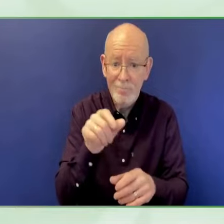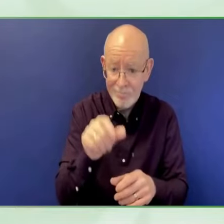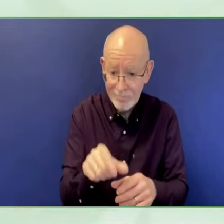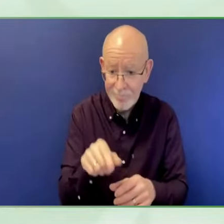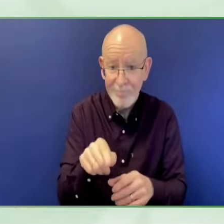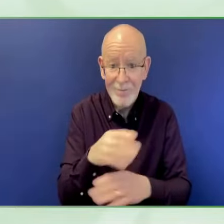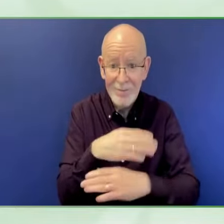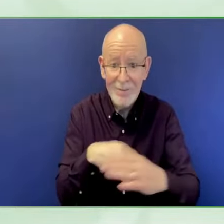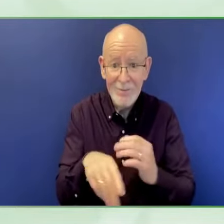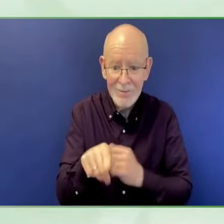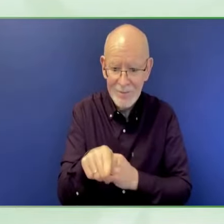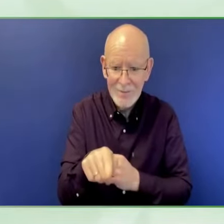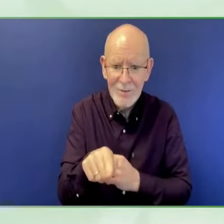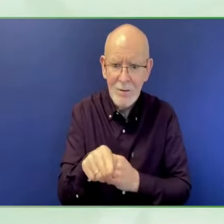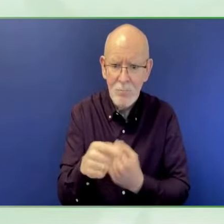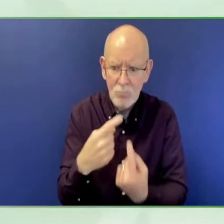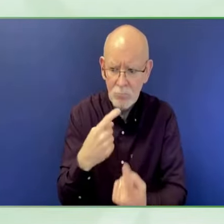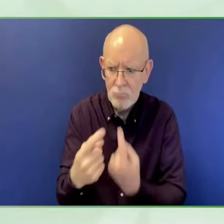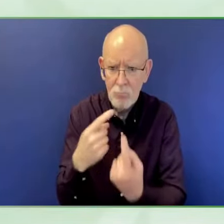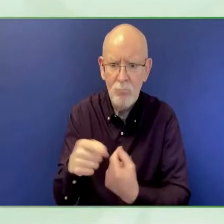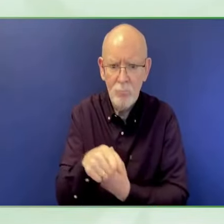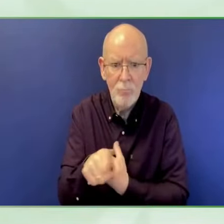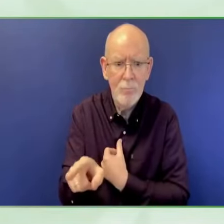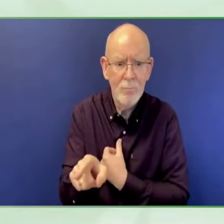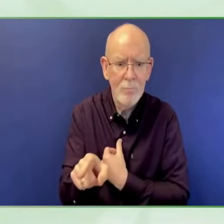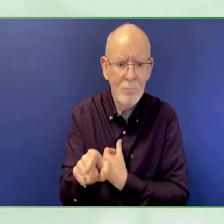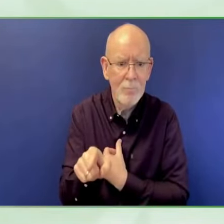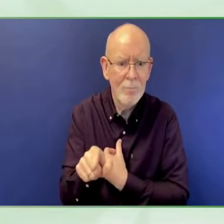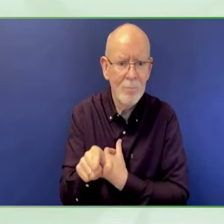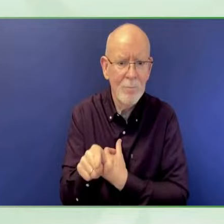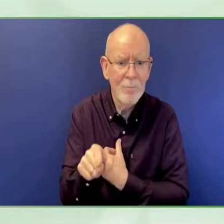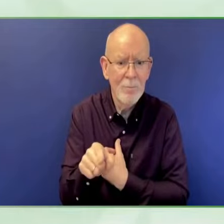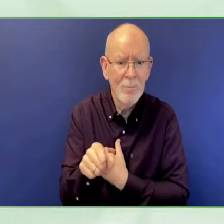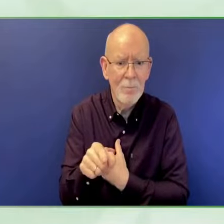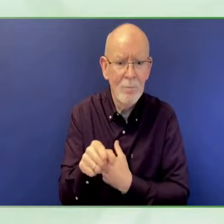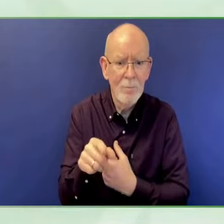Because, as we do deinstitutionalisation, persons